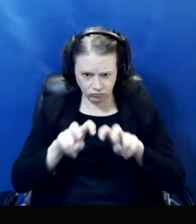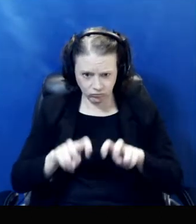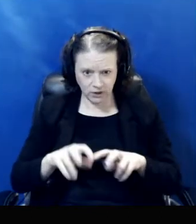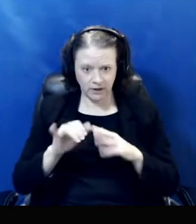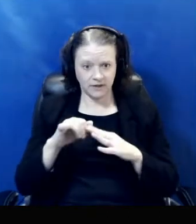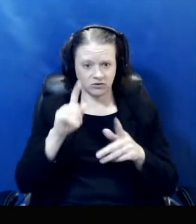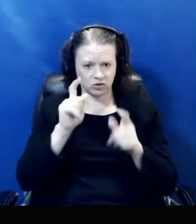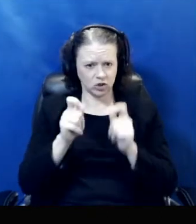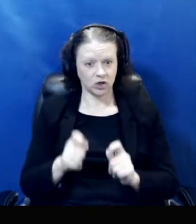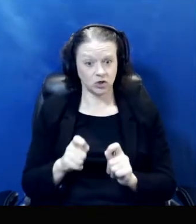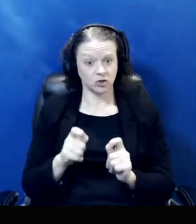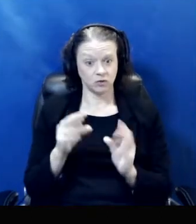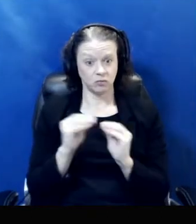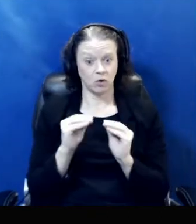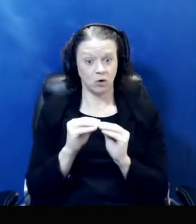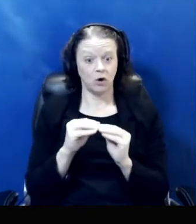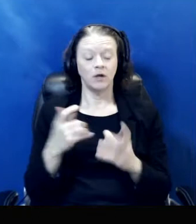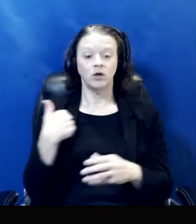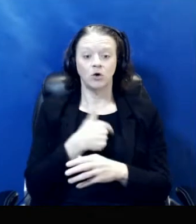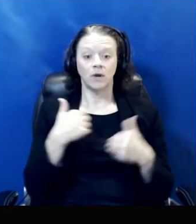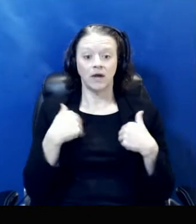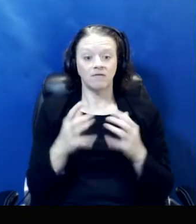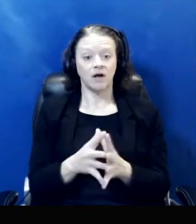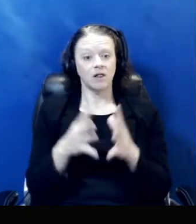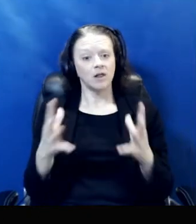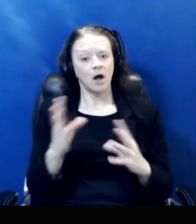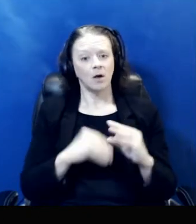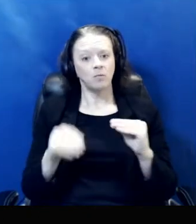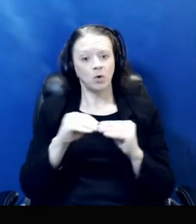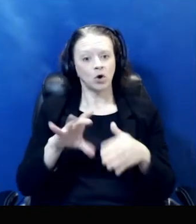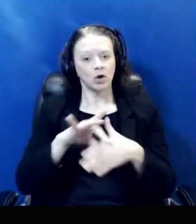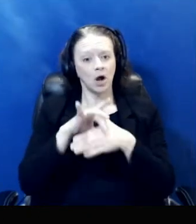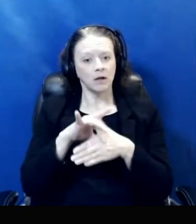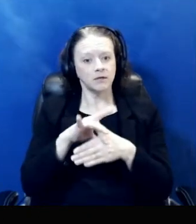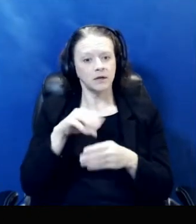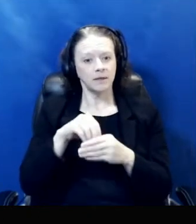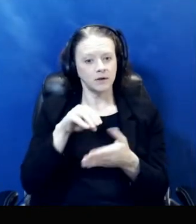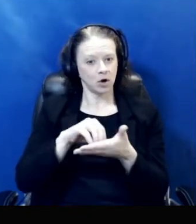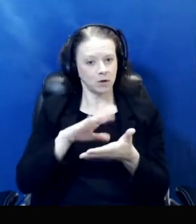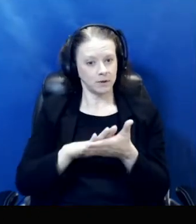quite a lot more content in this document now, as you mentioned. And the intent with that is